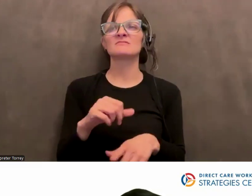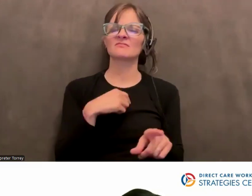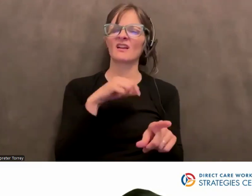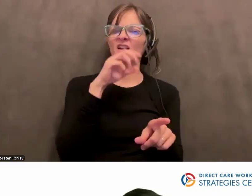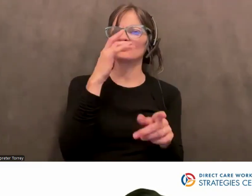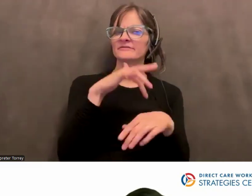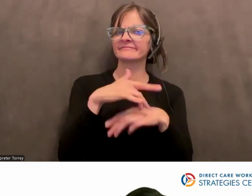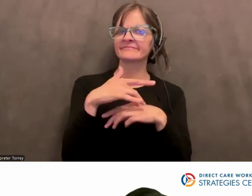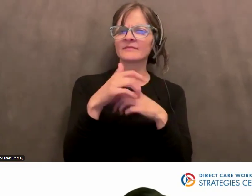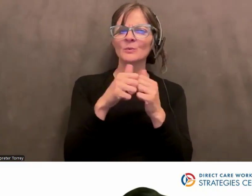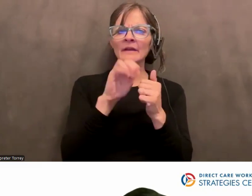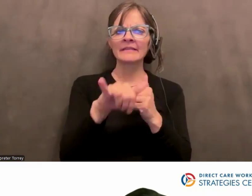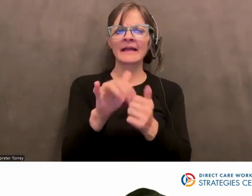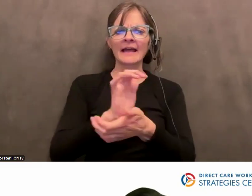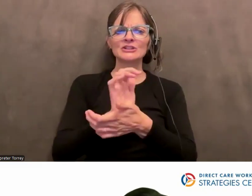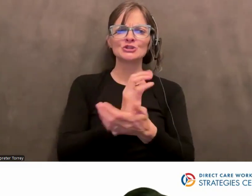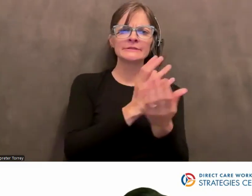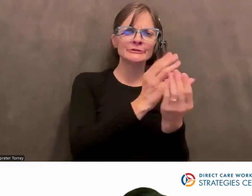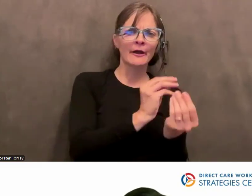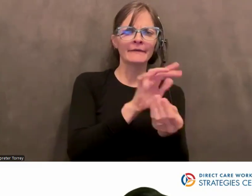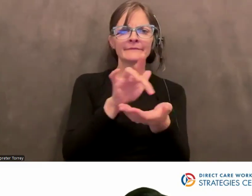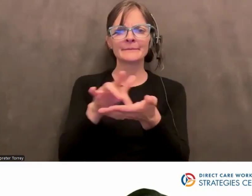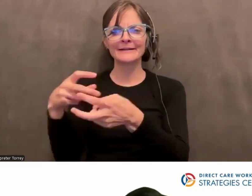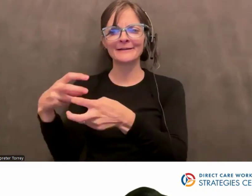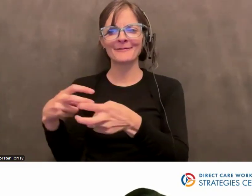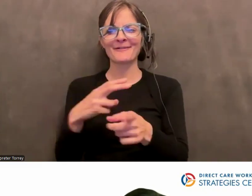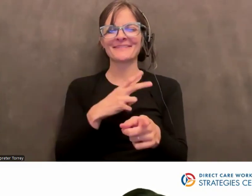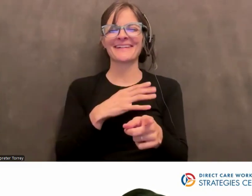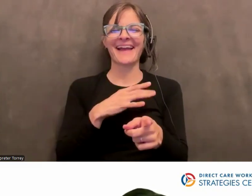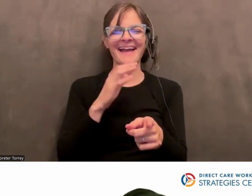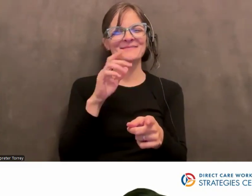It sounds like you had a really good time implementing this great work, which is also very important.